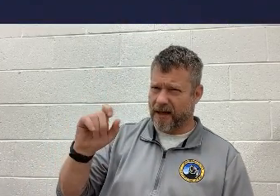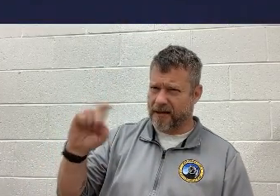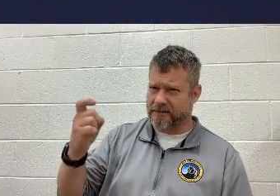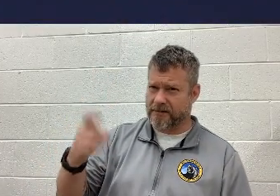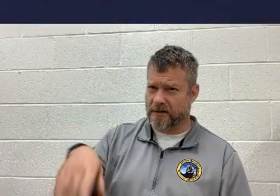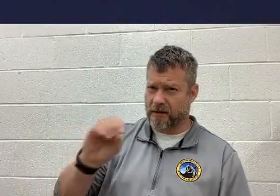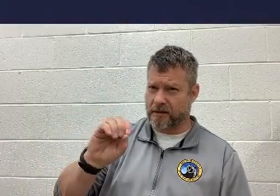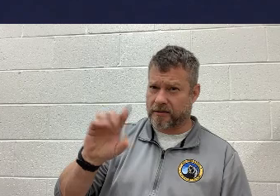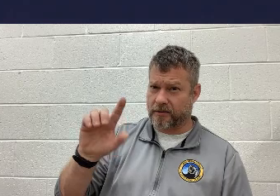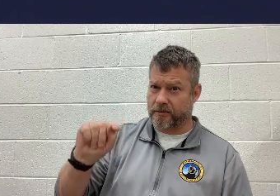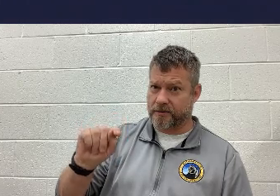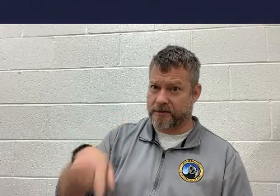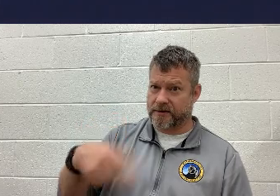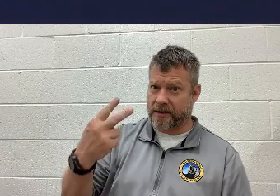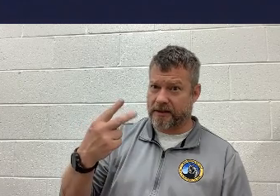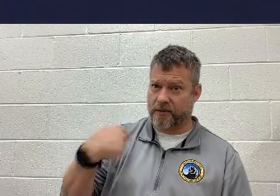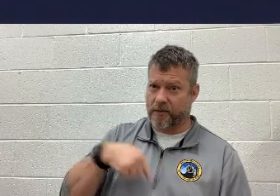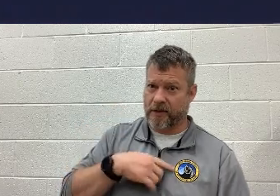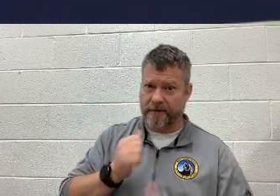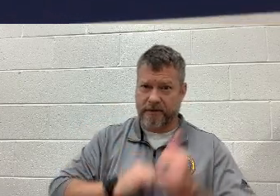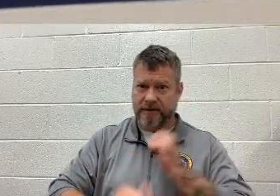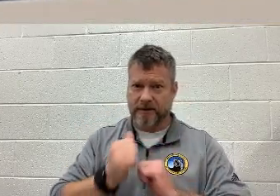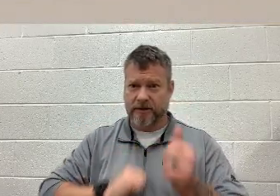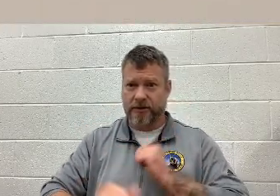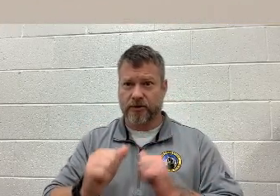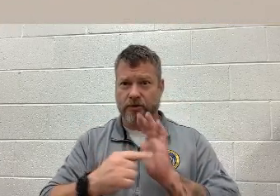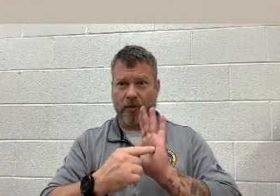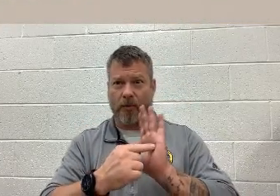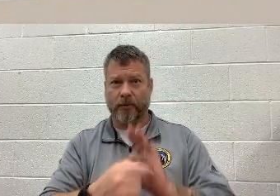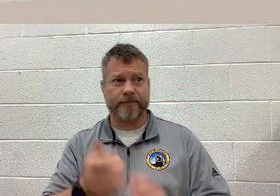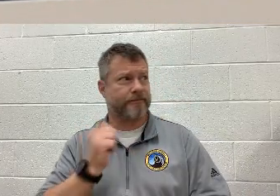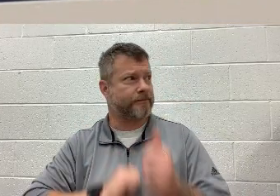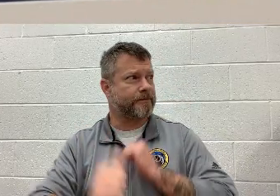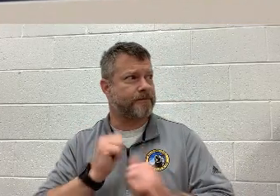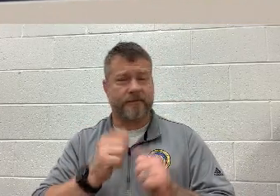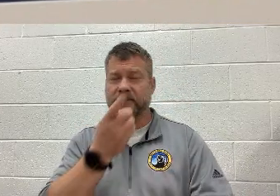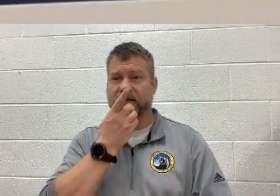we have our dinner show. Are you ready to play for the dinner show?